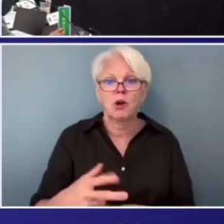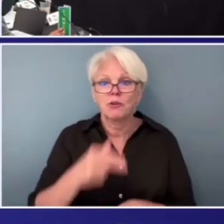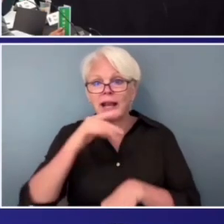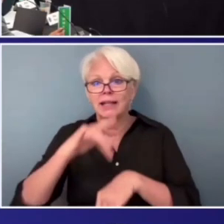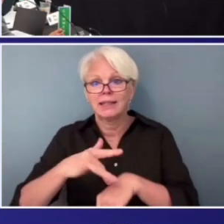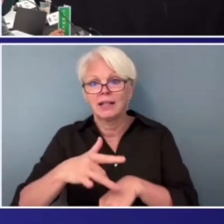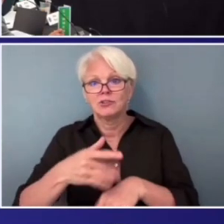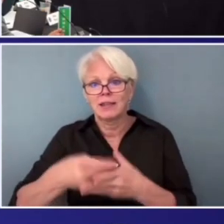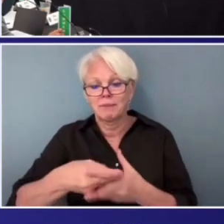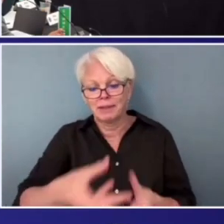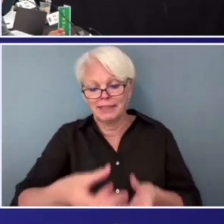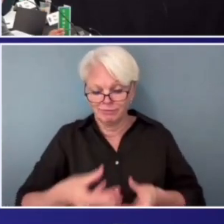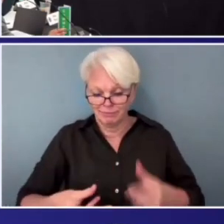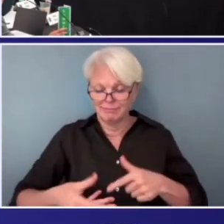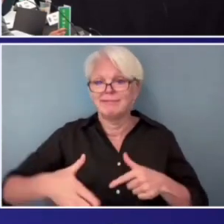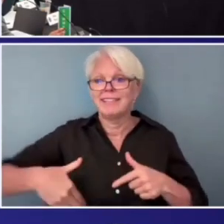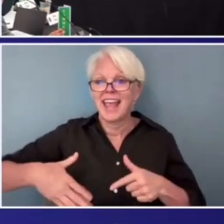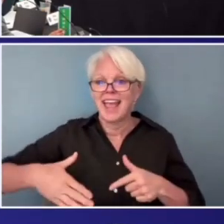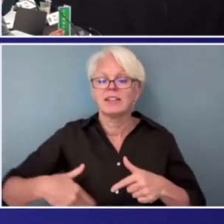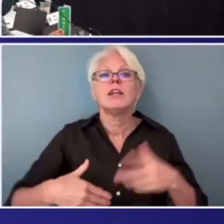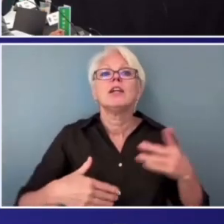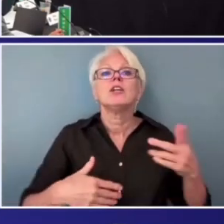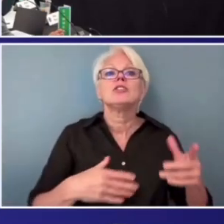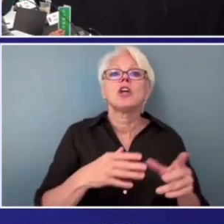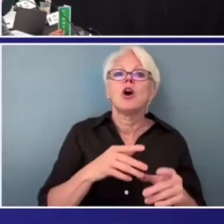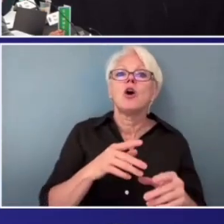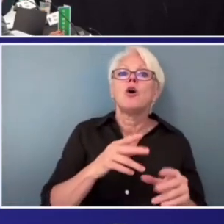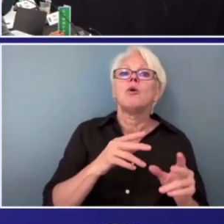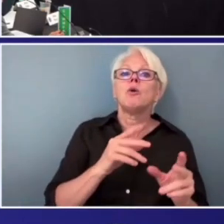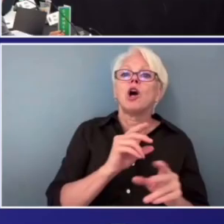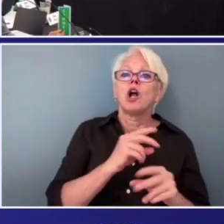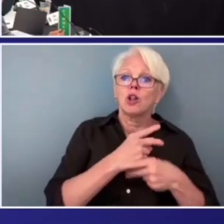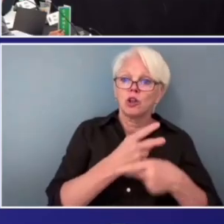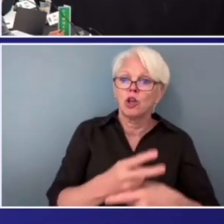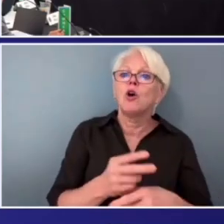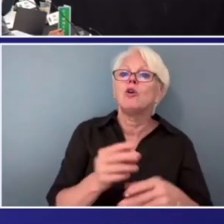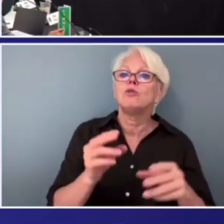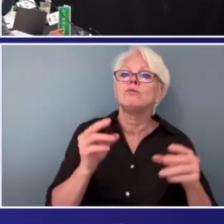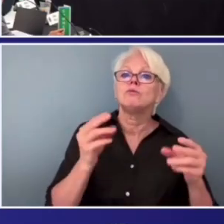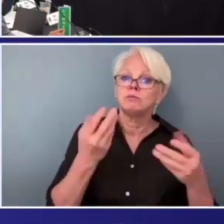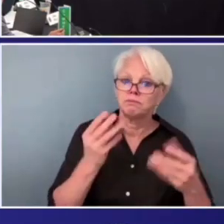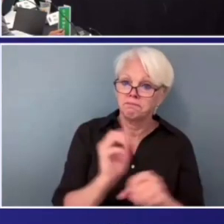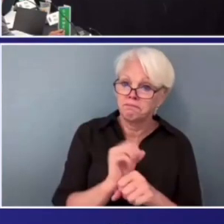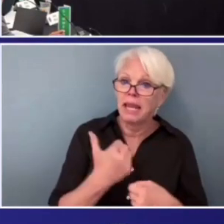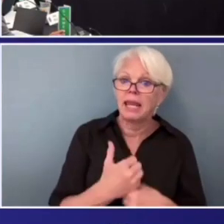So a loan was made, yet not disbursed. Well, Direct Loan removed some pieces of